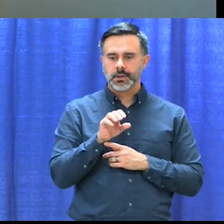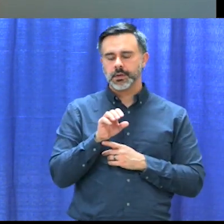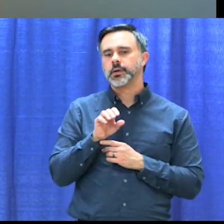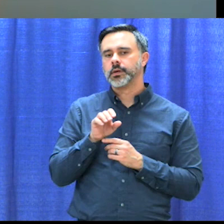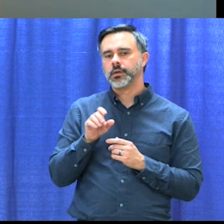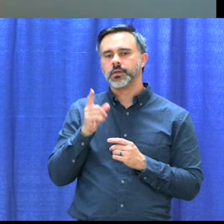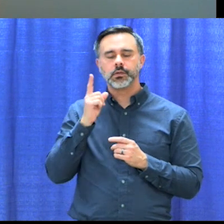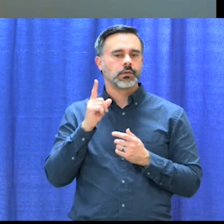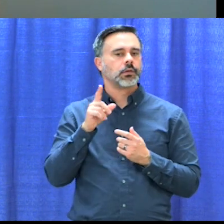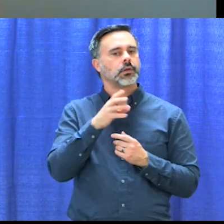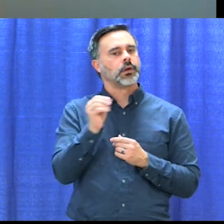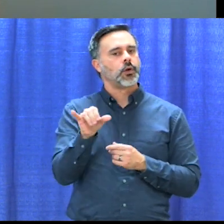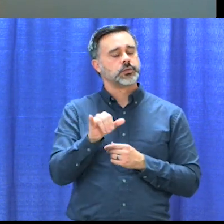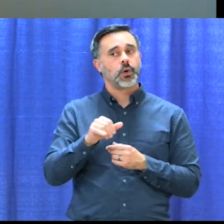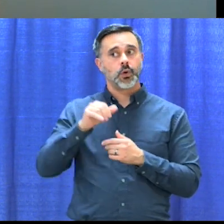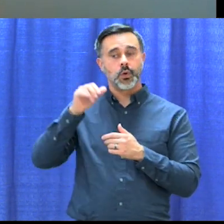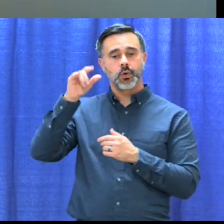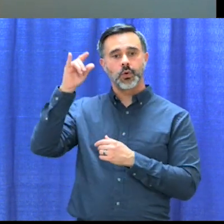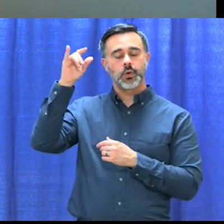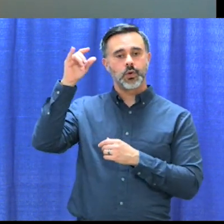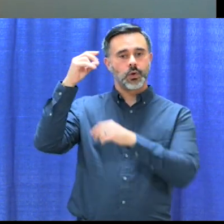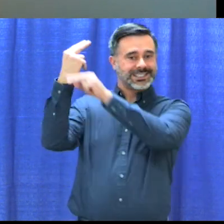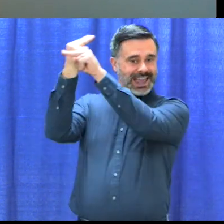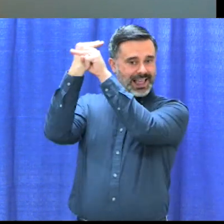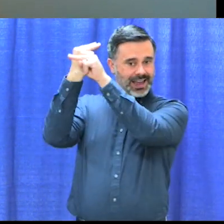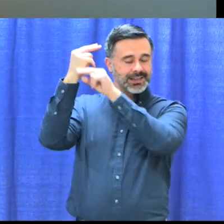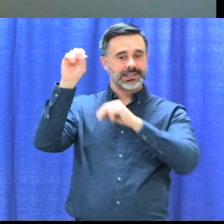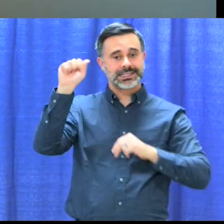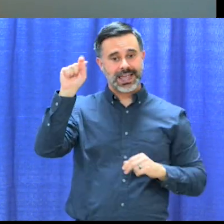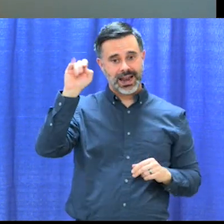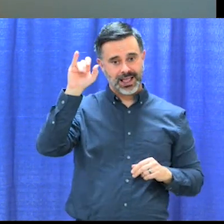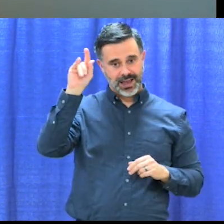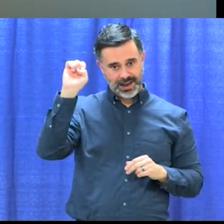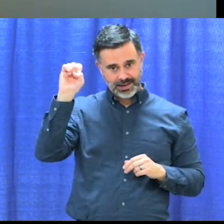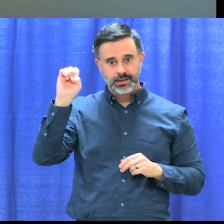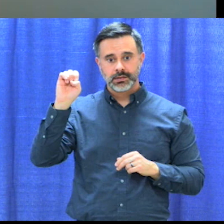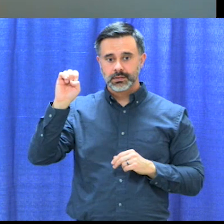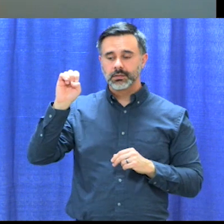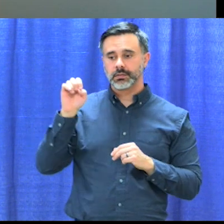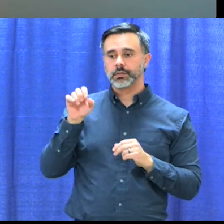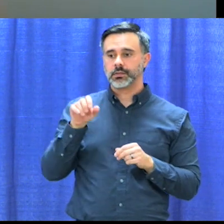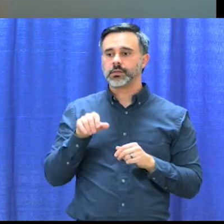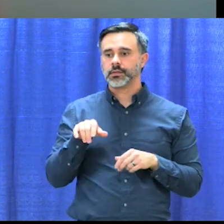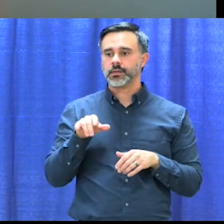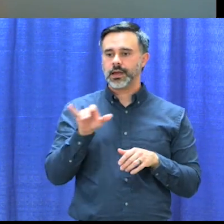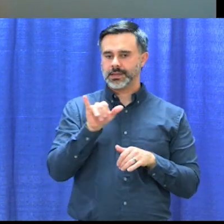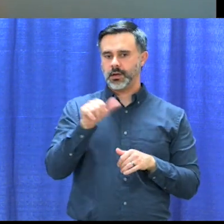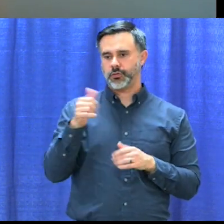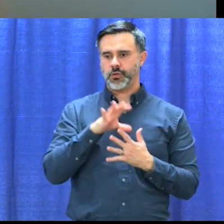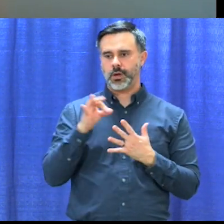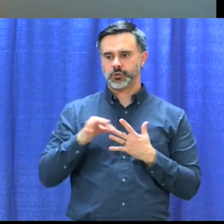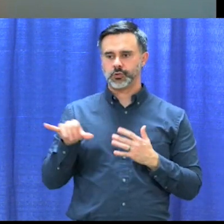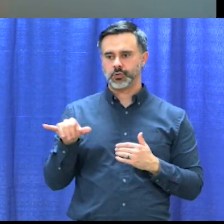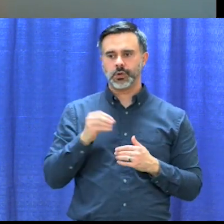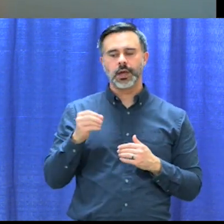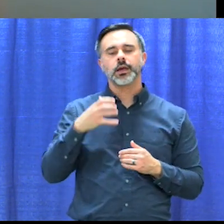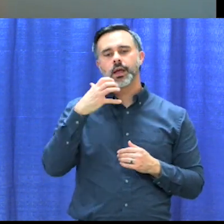We can also look into satellite codes for spots but those have a narrower footprint